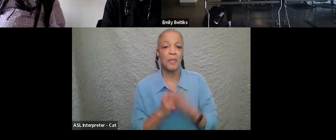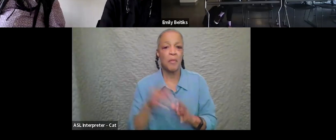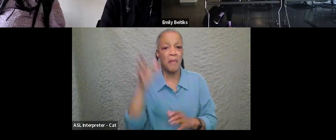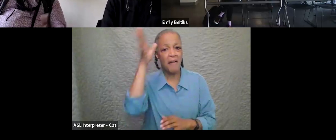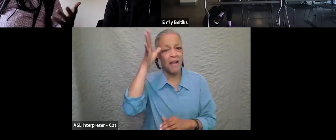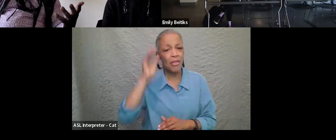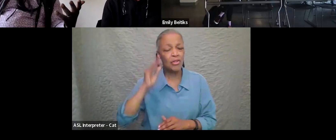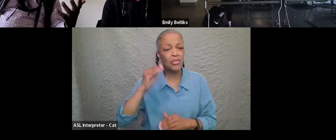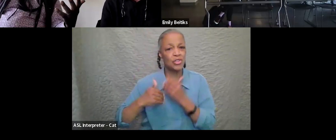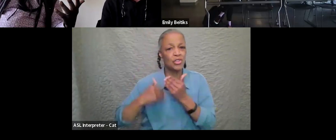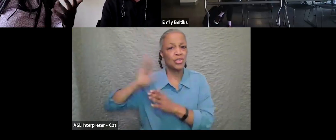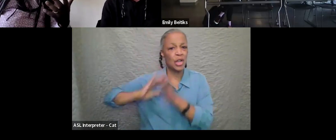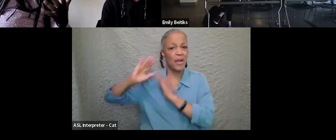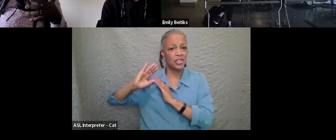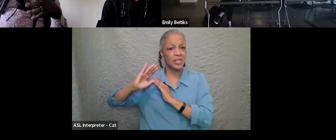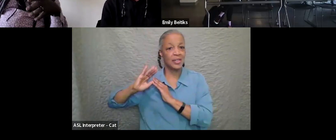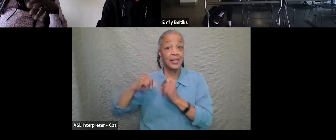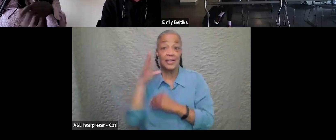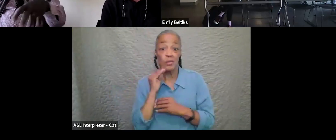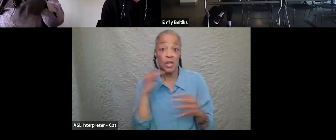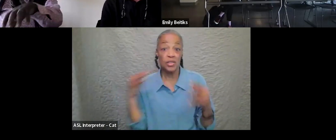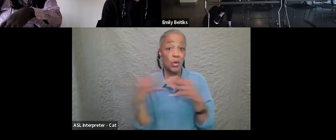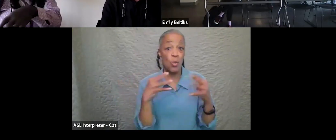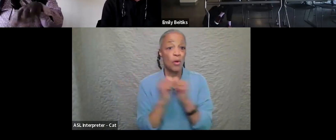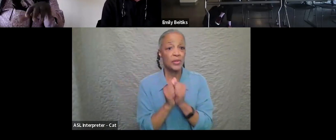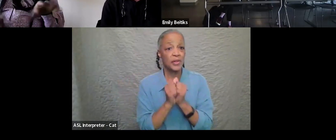You know, we talked about experiencing war together and that there's certain conversations